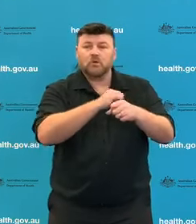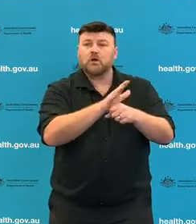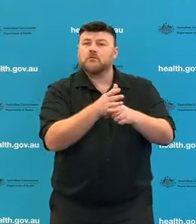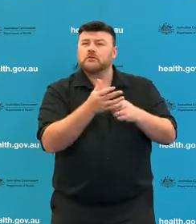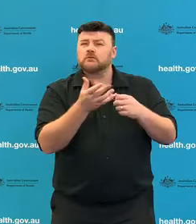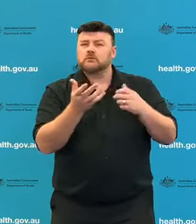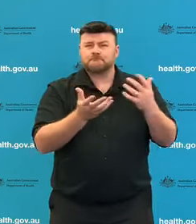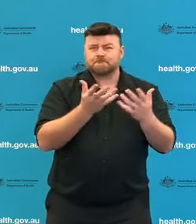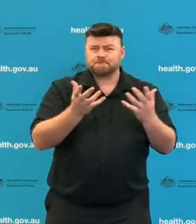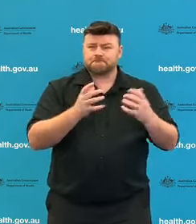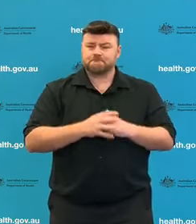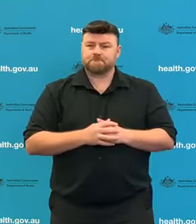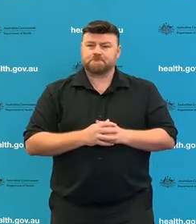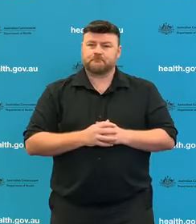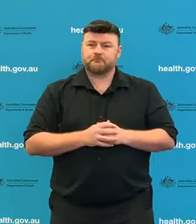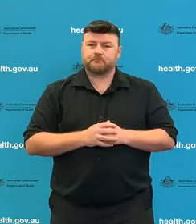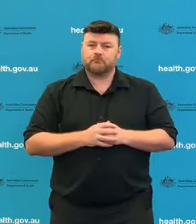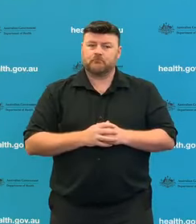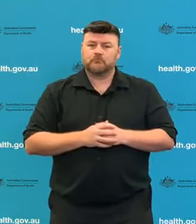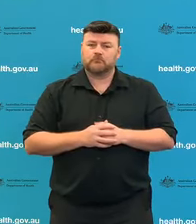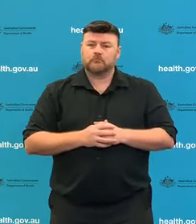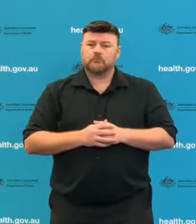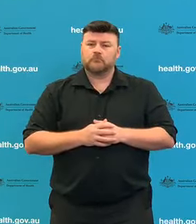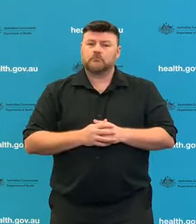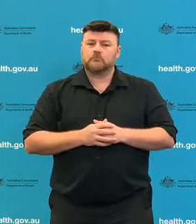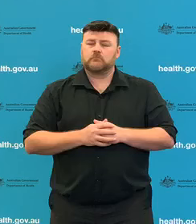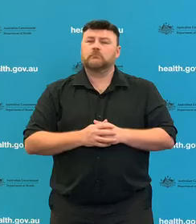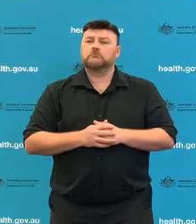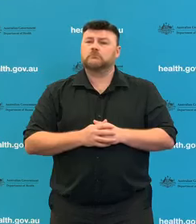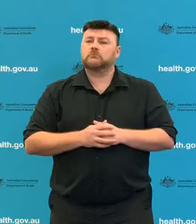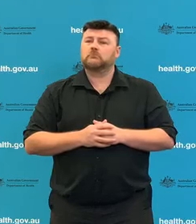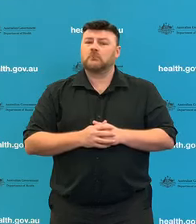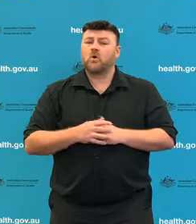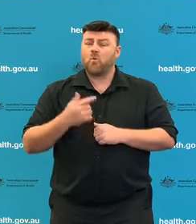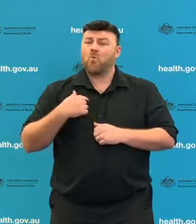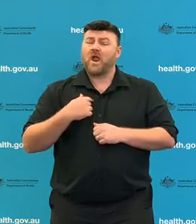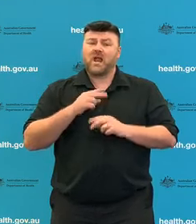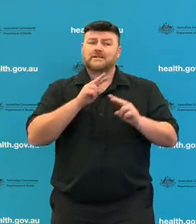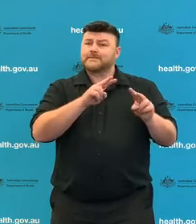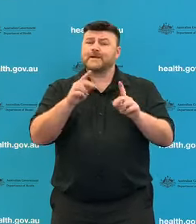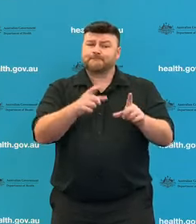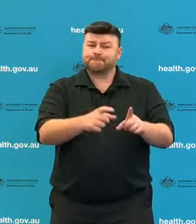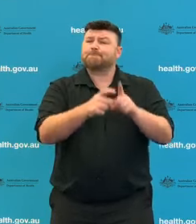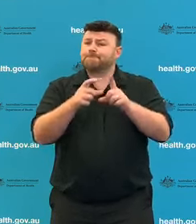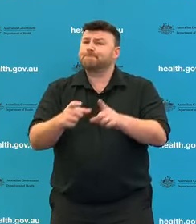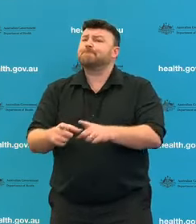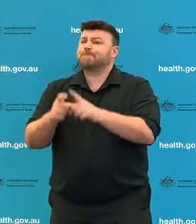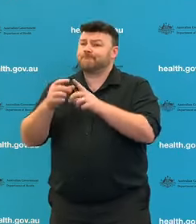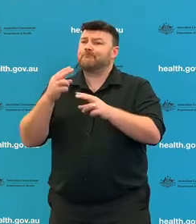Yes Tamsin, I think it's fair to say that we've all seen some challenges across the country in the movement of agricultural workers